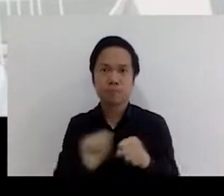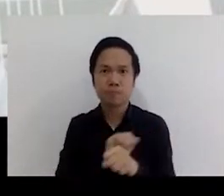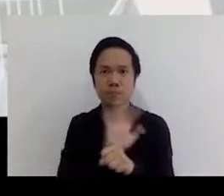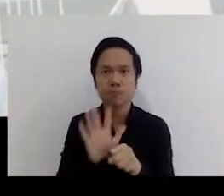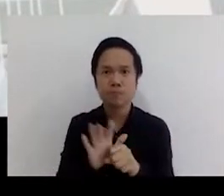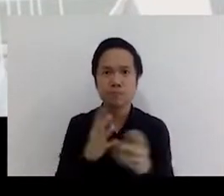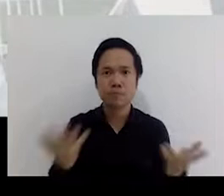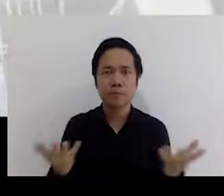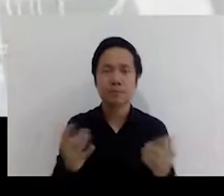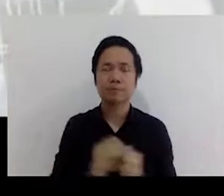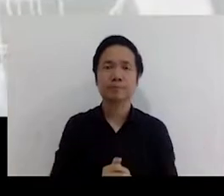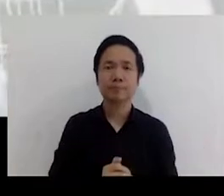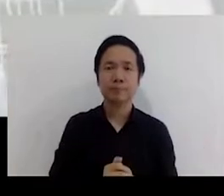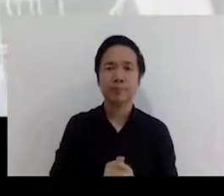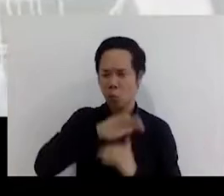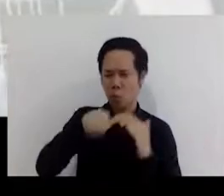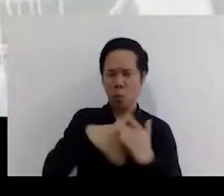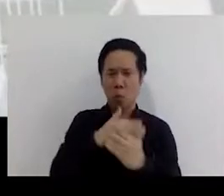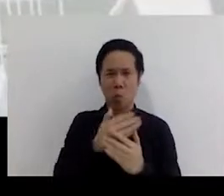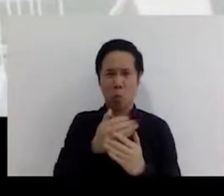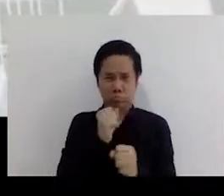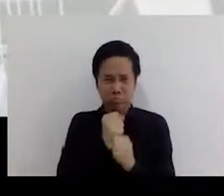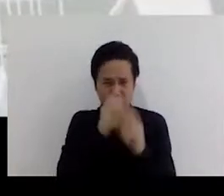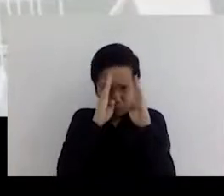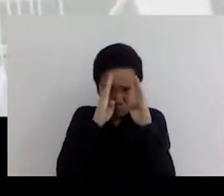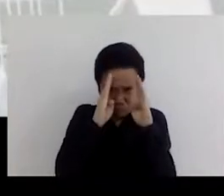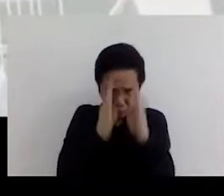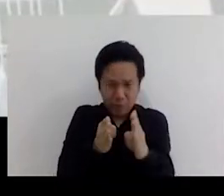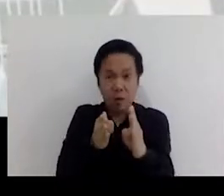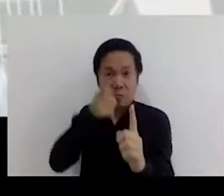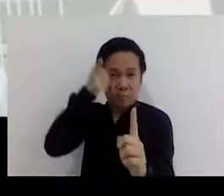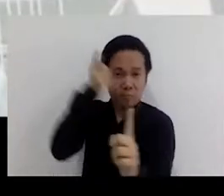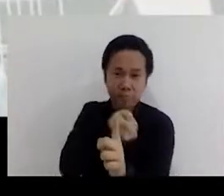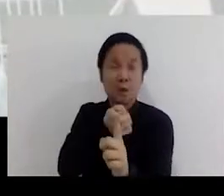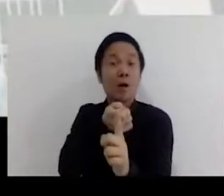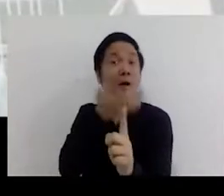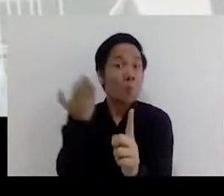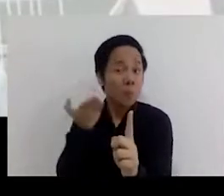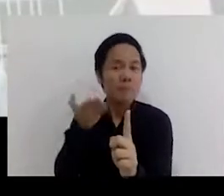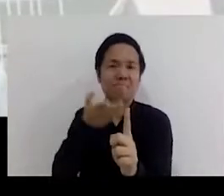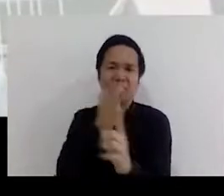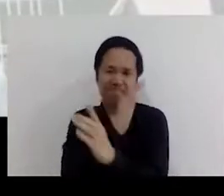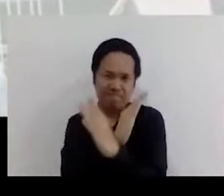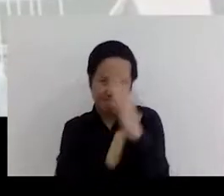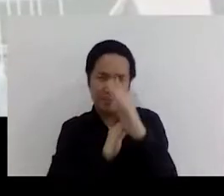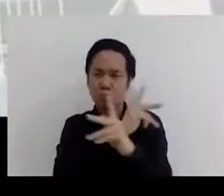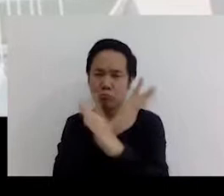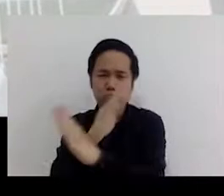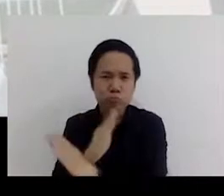we are now repurposing all of our work and mechanisms to continue to protect and empower persons with disabilities,